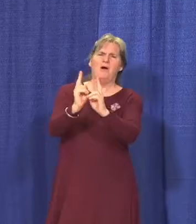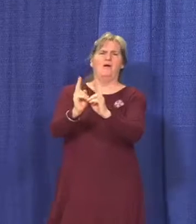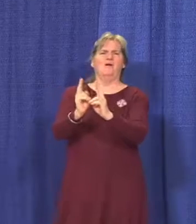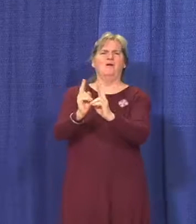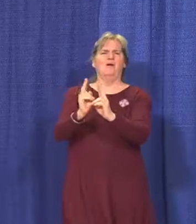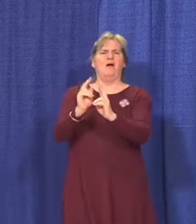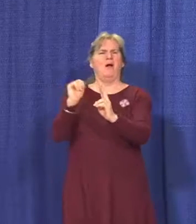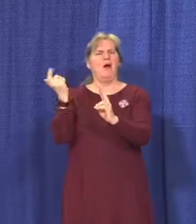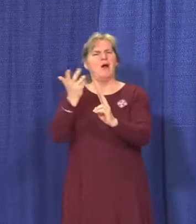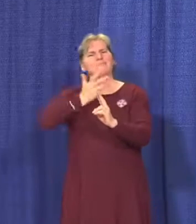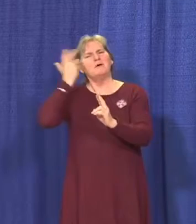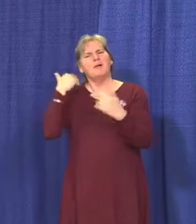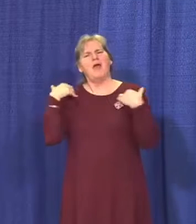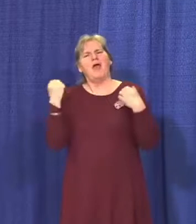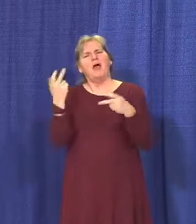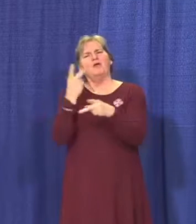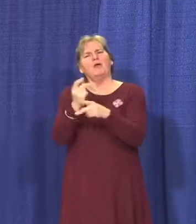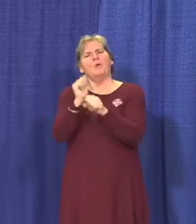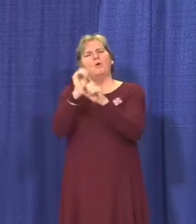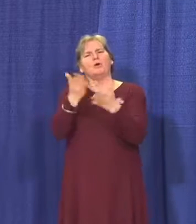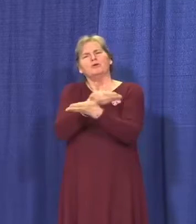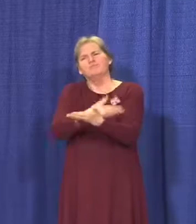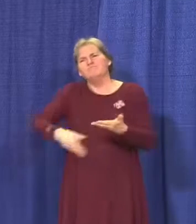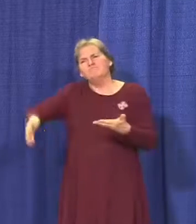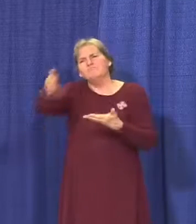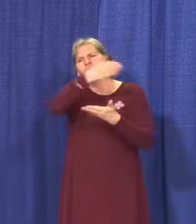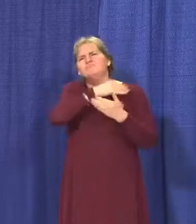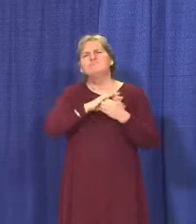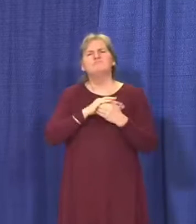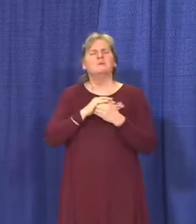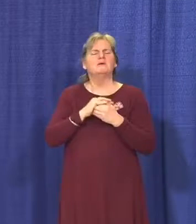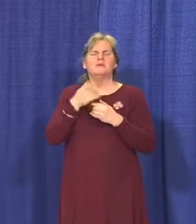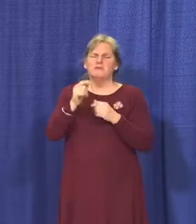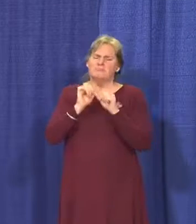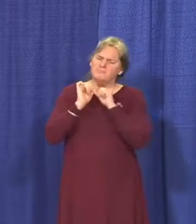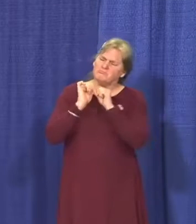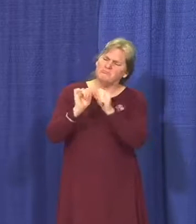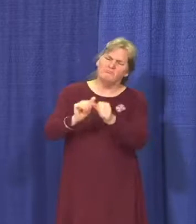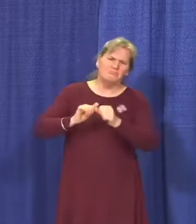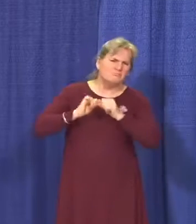our amazing health care and other essential workers who continue to put themselves at